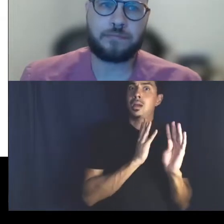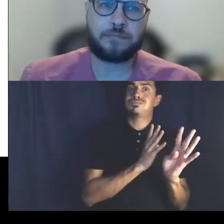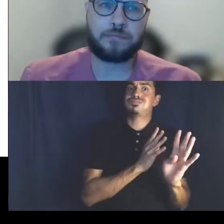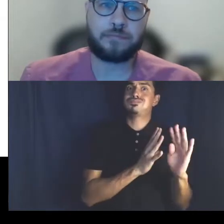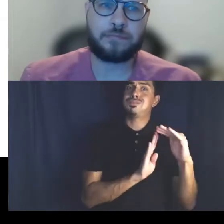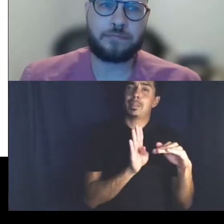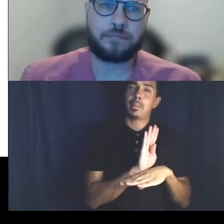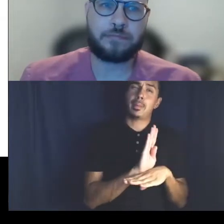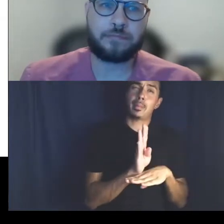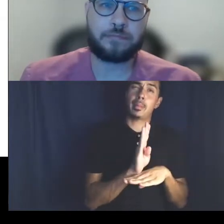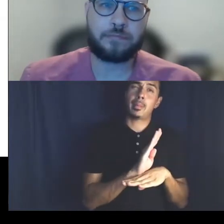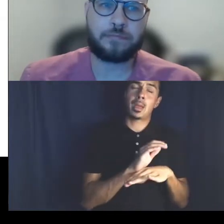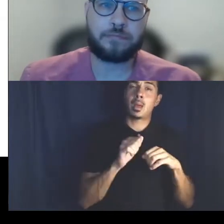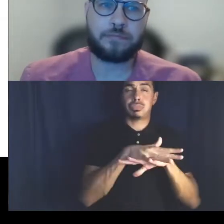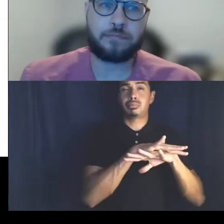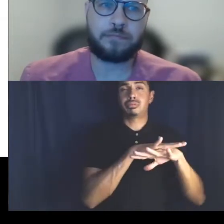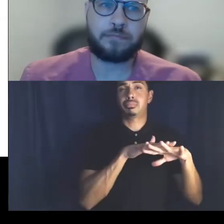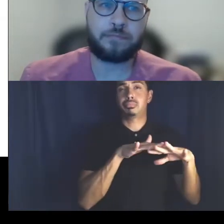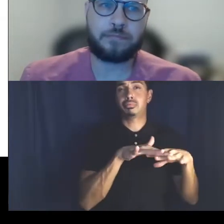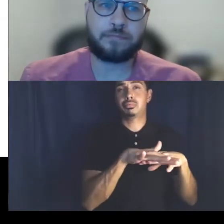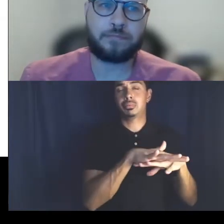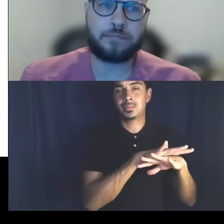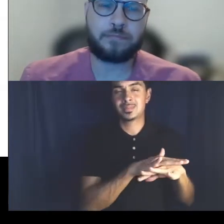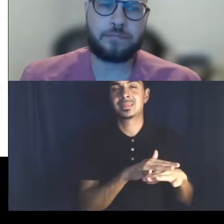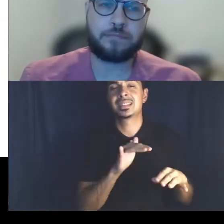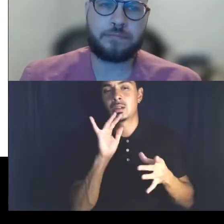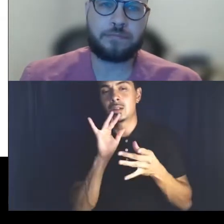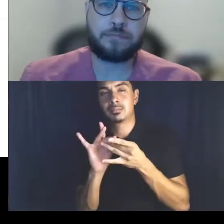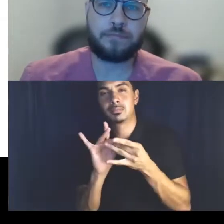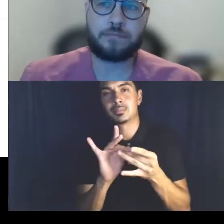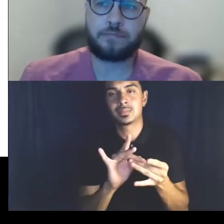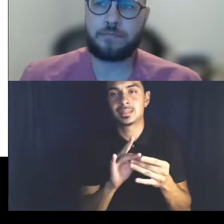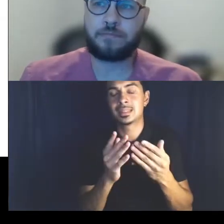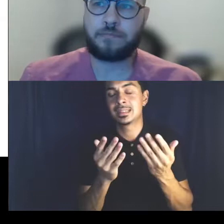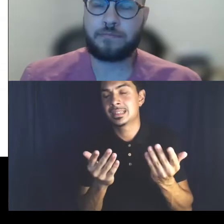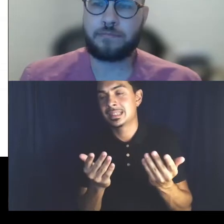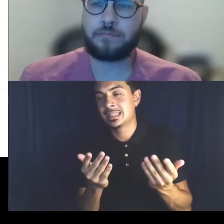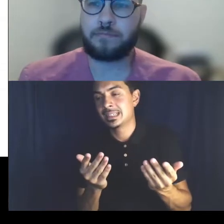All kinds of things can lead to maybe not the greatest